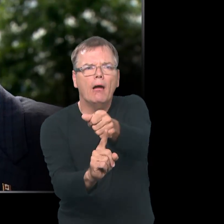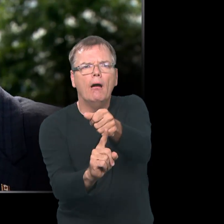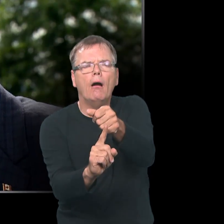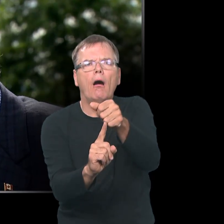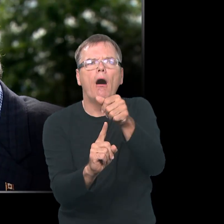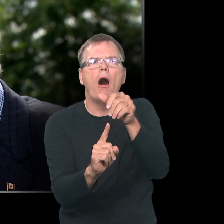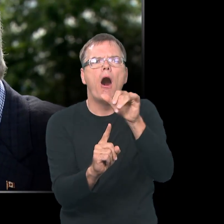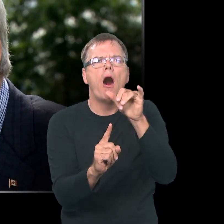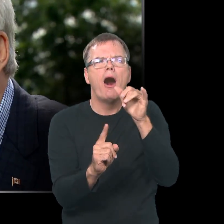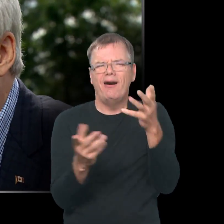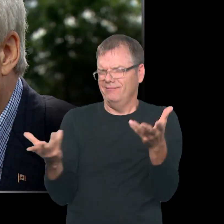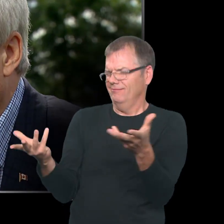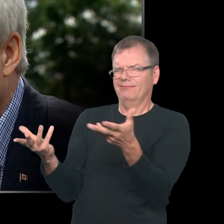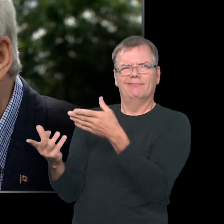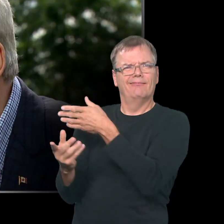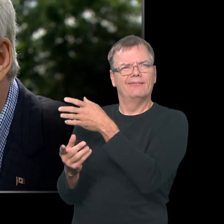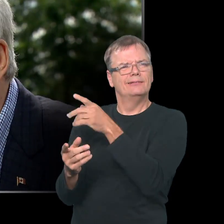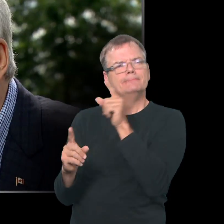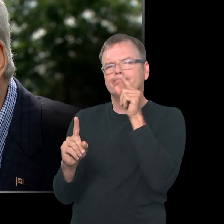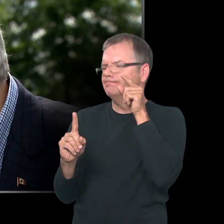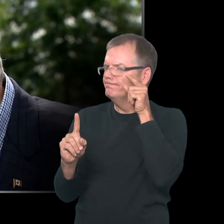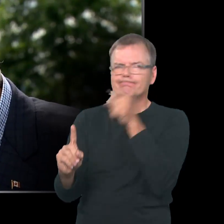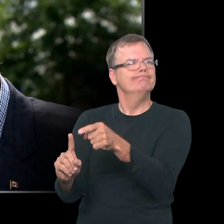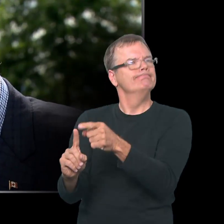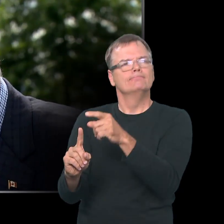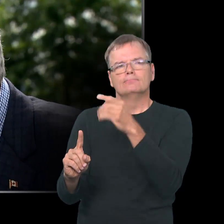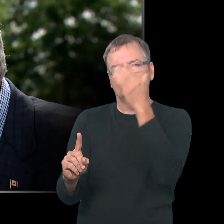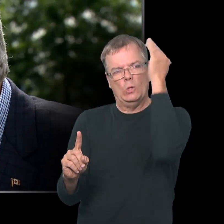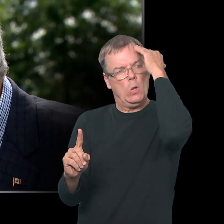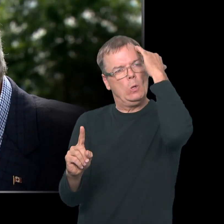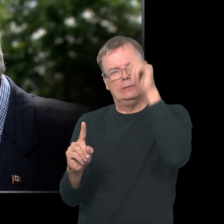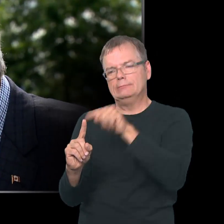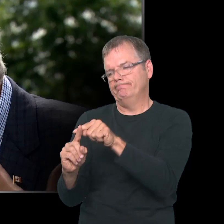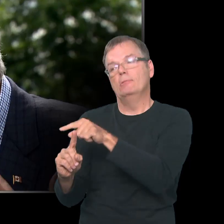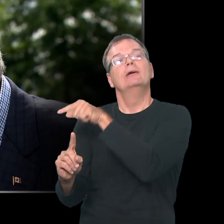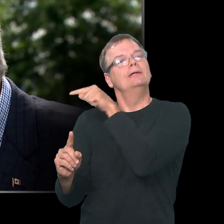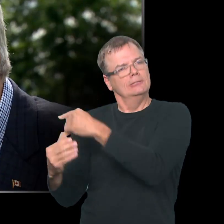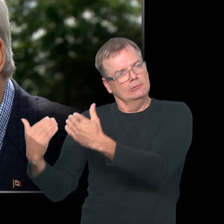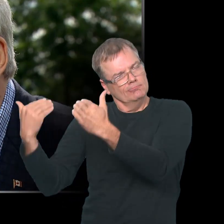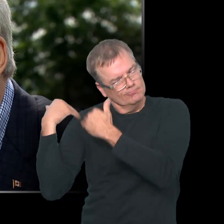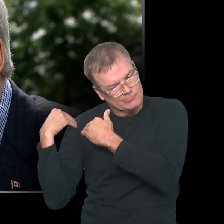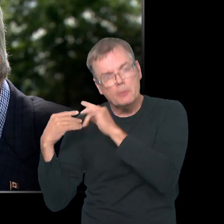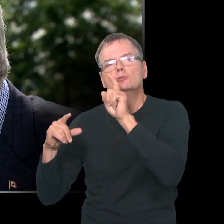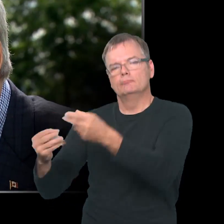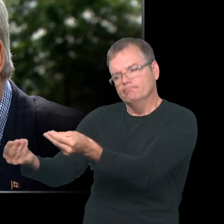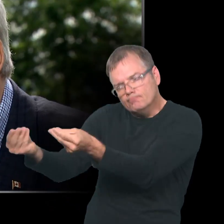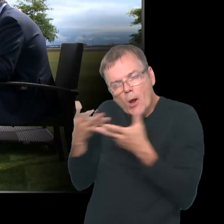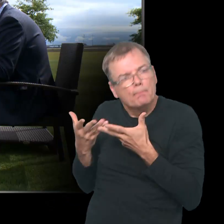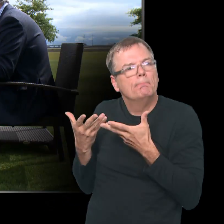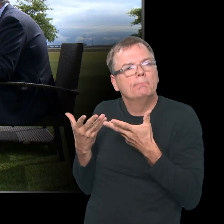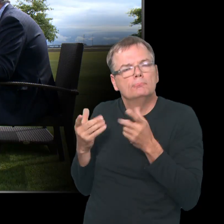Mr. Wright had decided, for his own reasons, to repay them himself. He was the one acting, directing that.